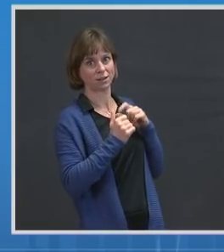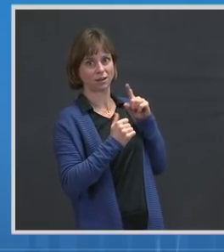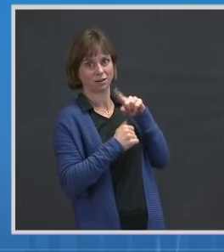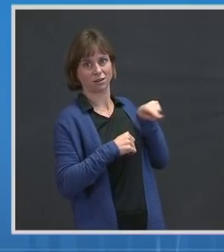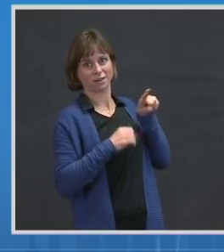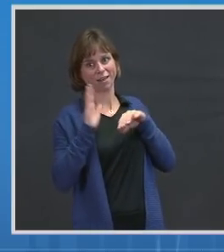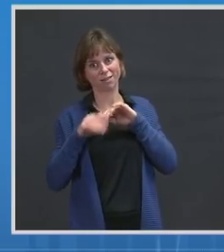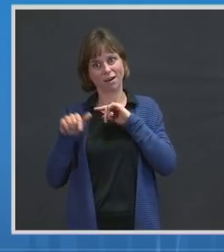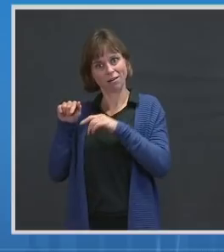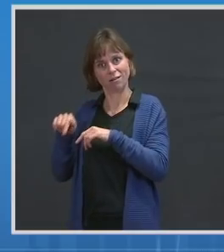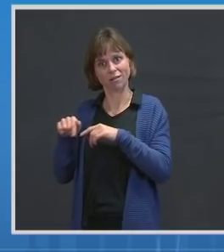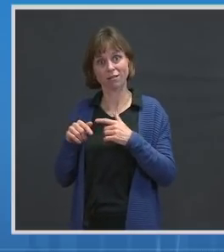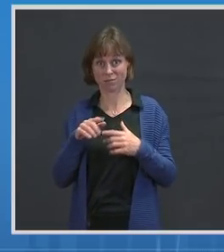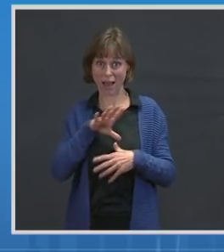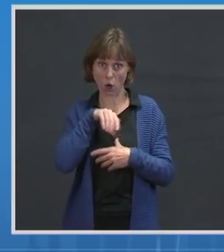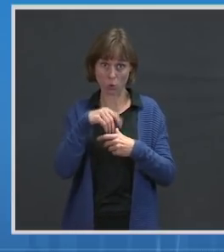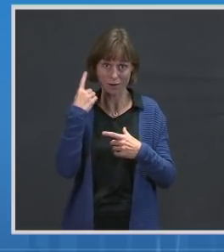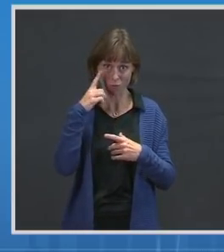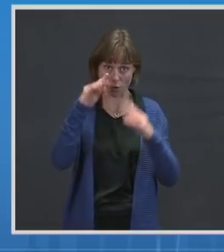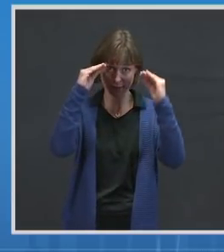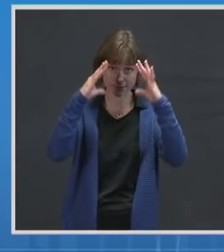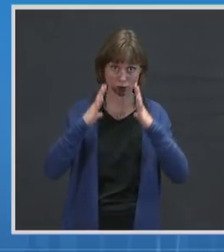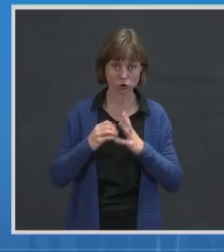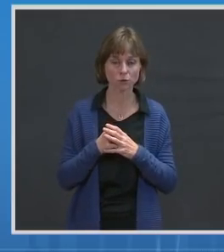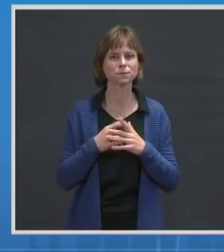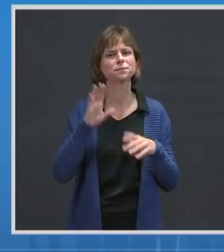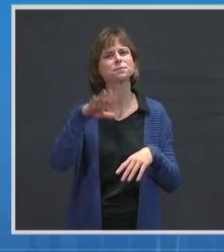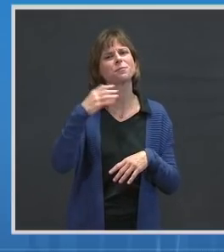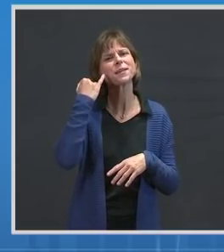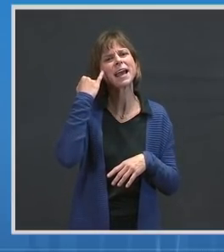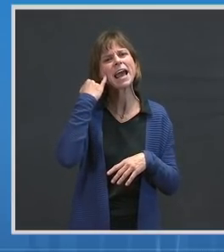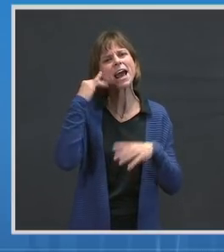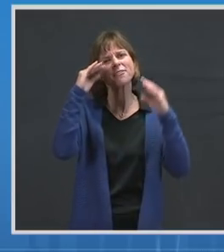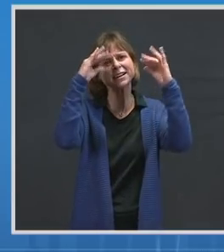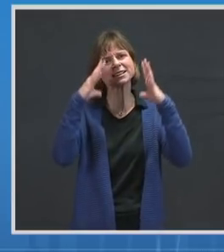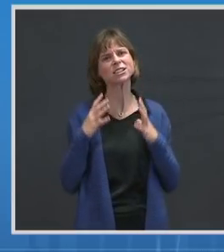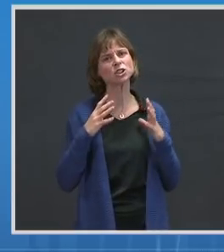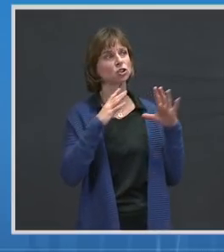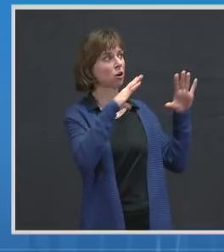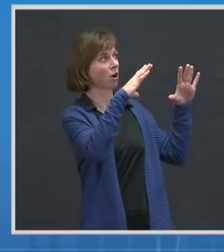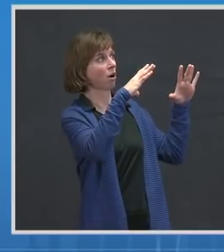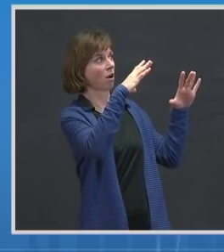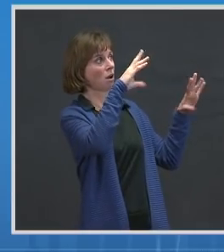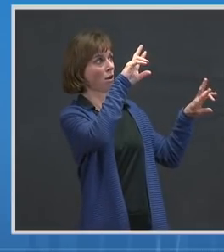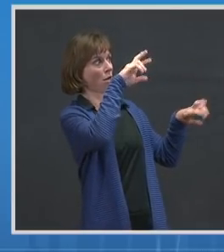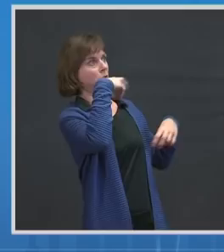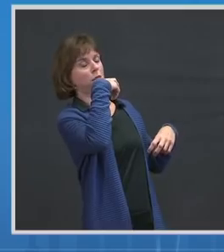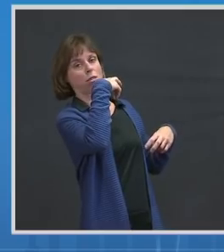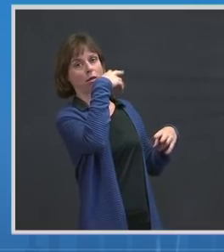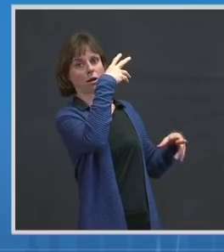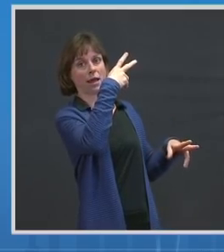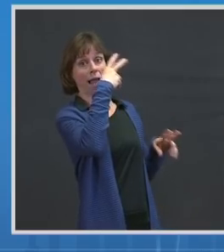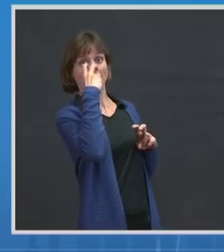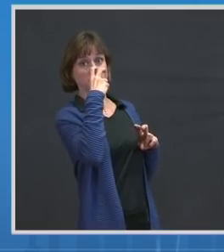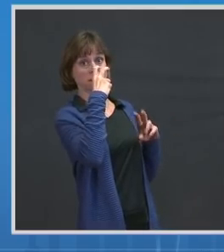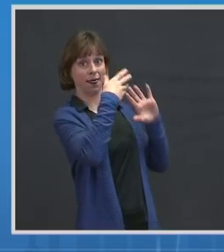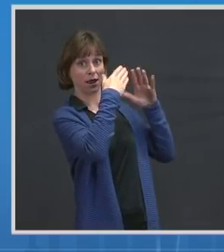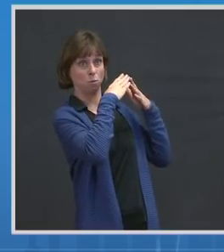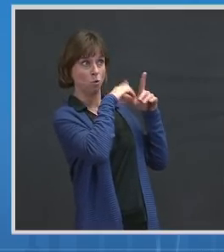if, like, a teacher gets COVID out in the community, are they then spreading it to other teachers in the school? Because, I mean, it sounds to me like --